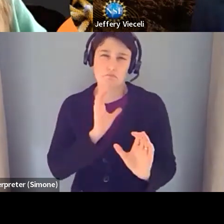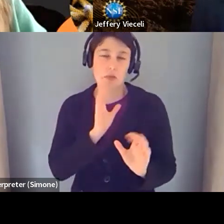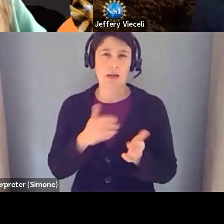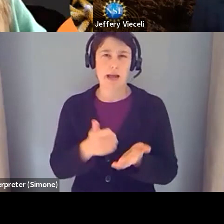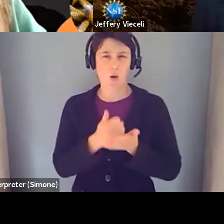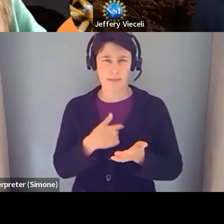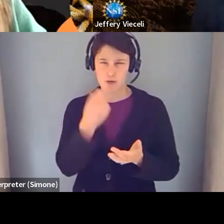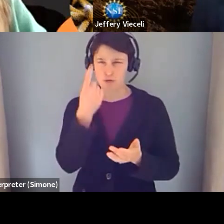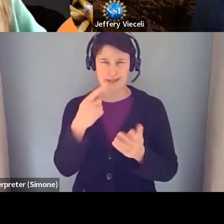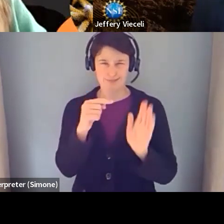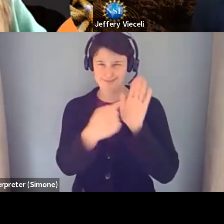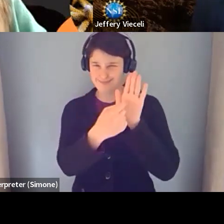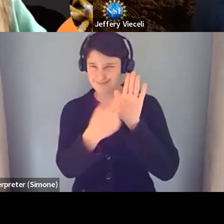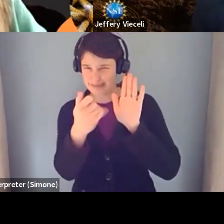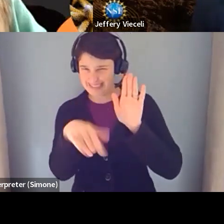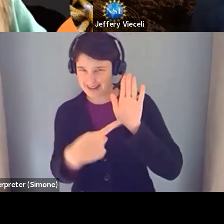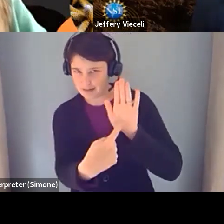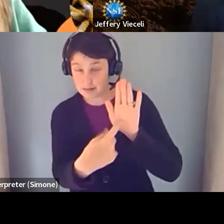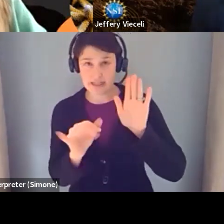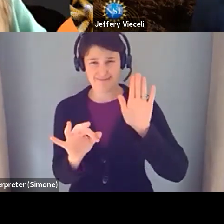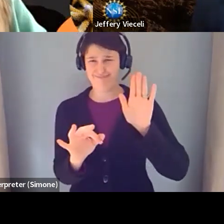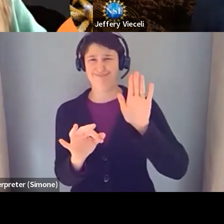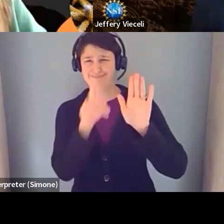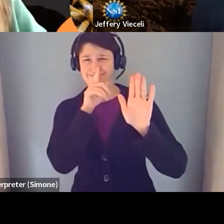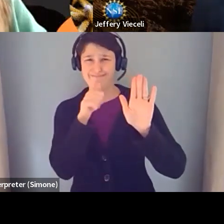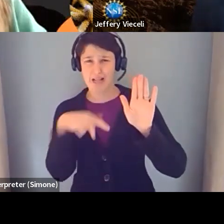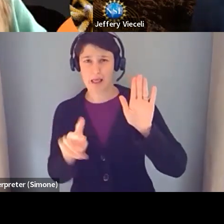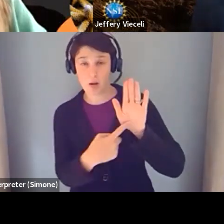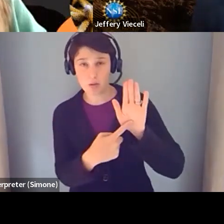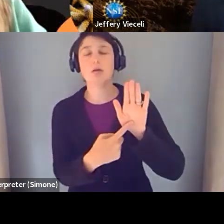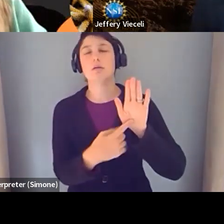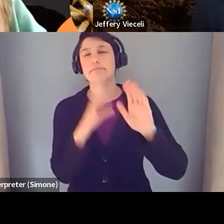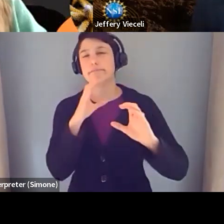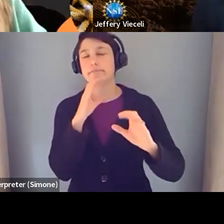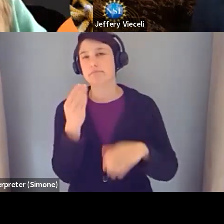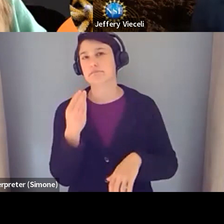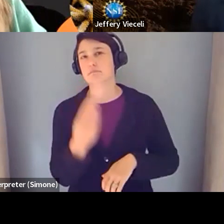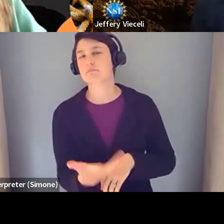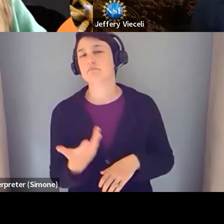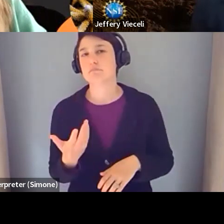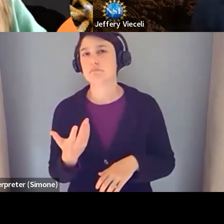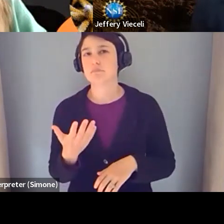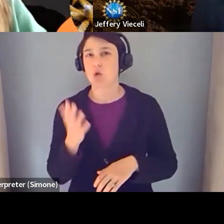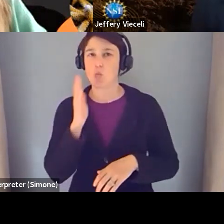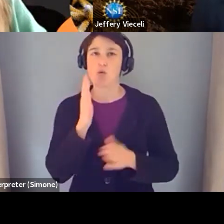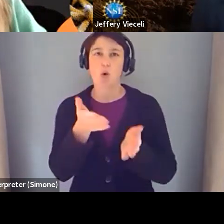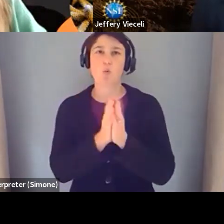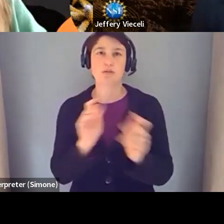And if it's unallowable, they will be, you know -- and we will request a revised budget,